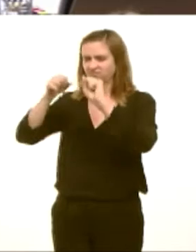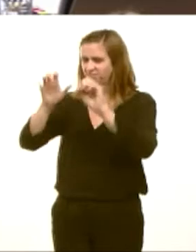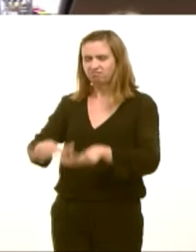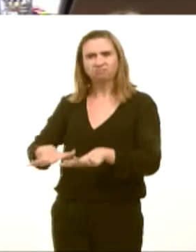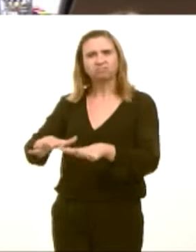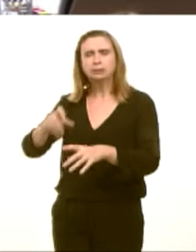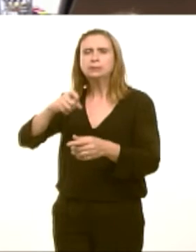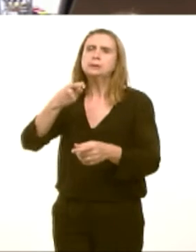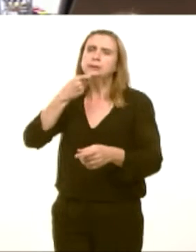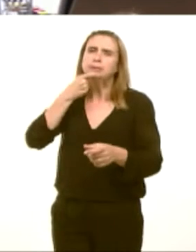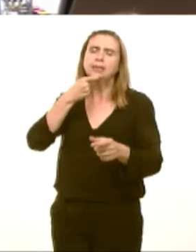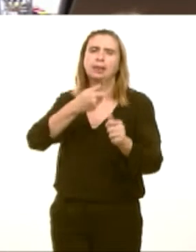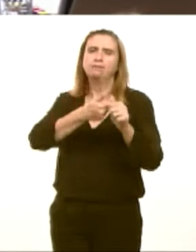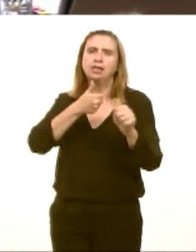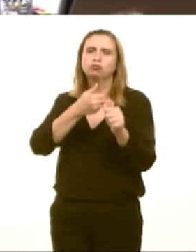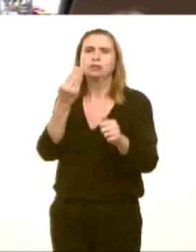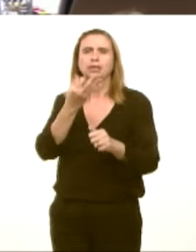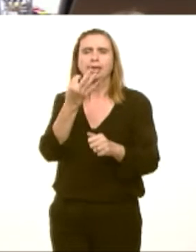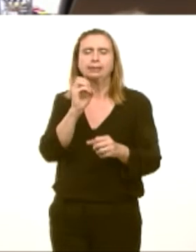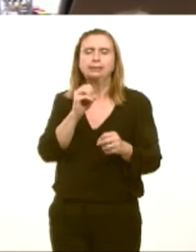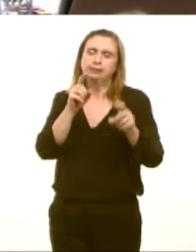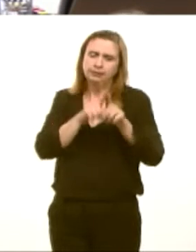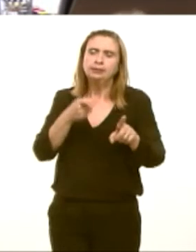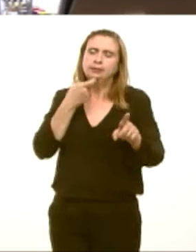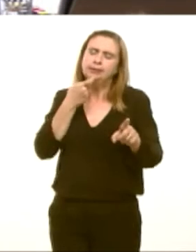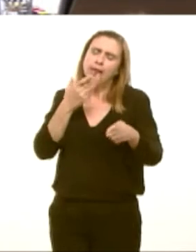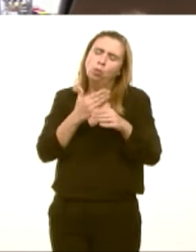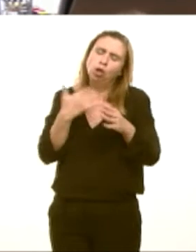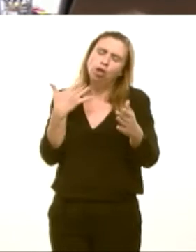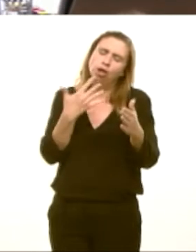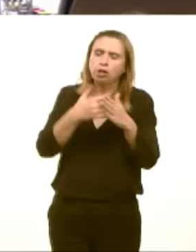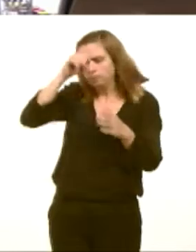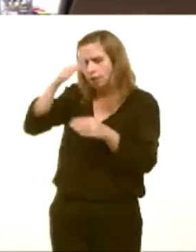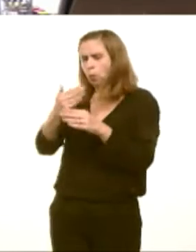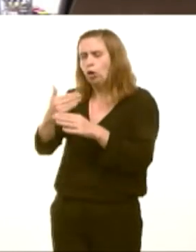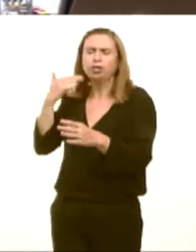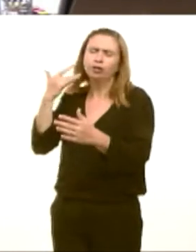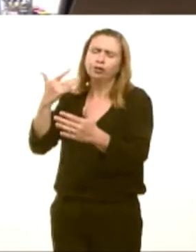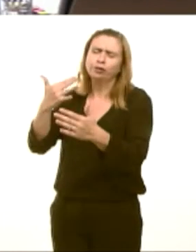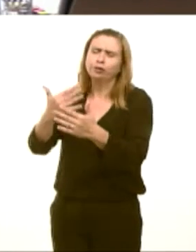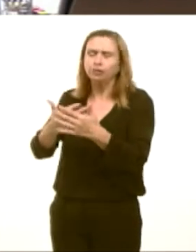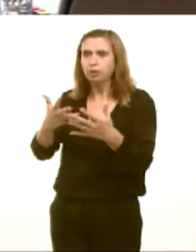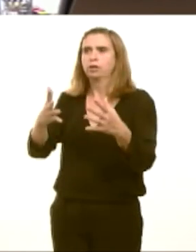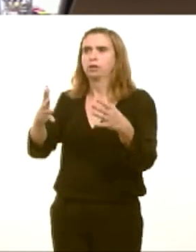the steelworkers in the 1980s. We are moving to an era where people need to have training on a regular basis throughout